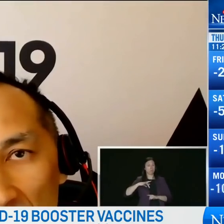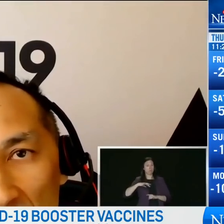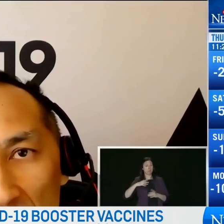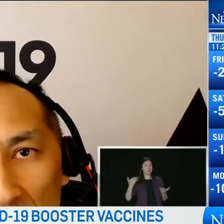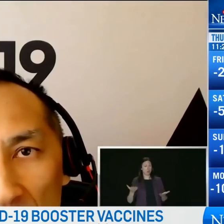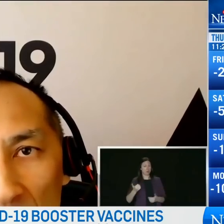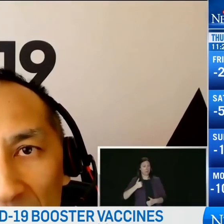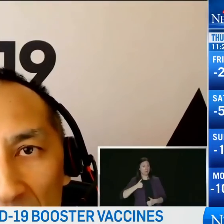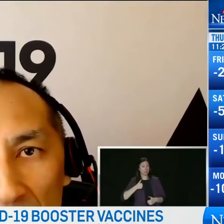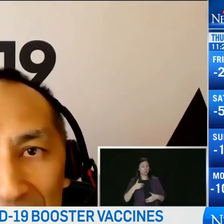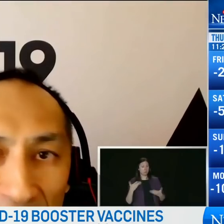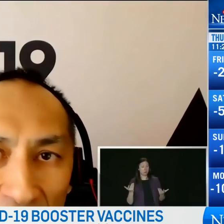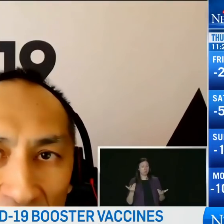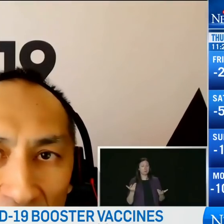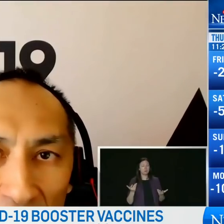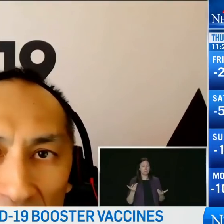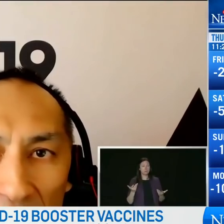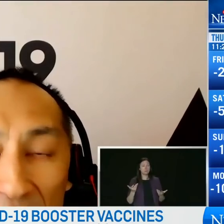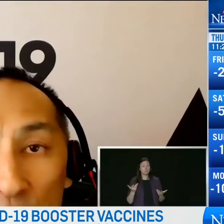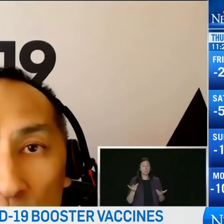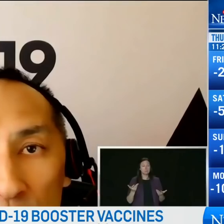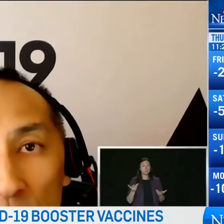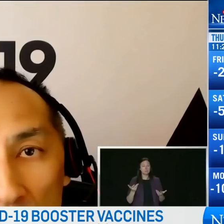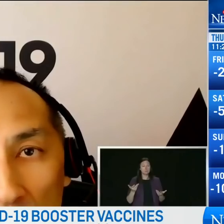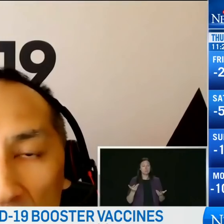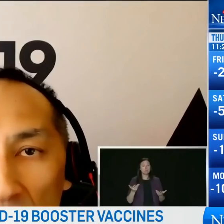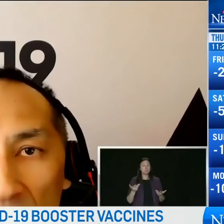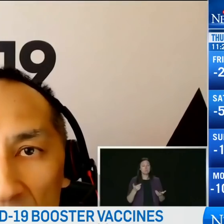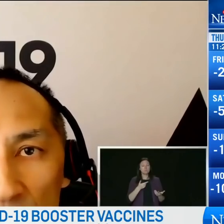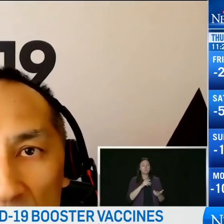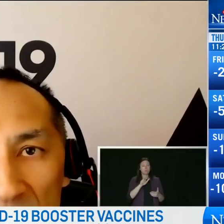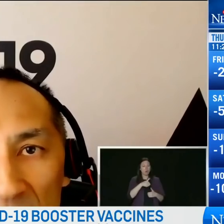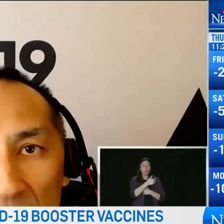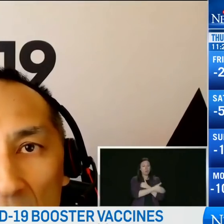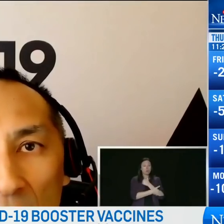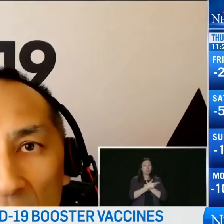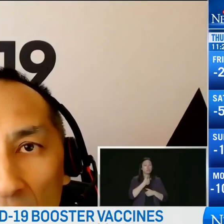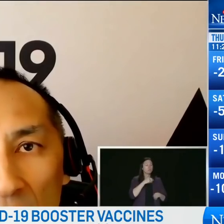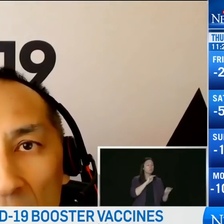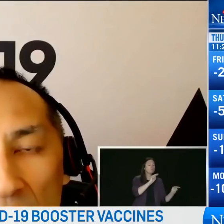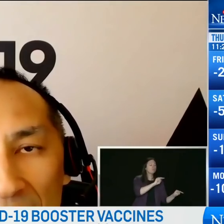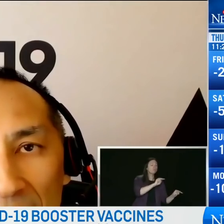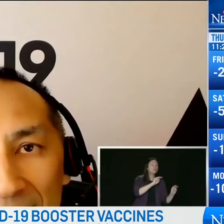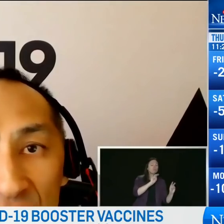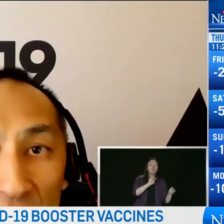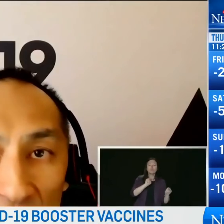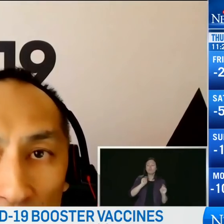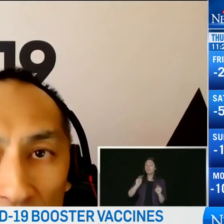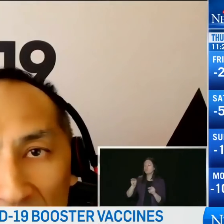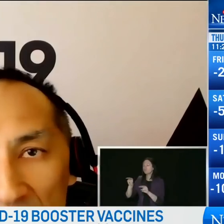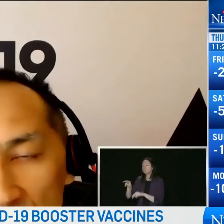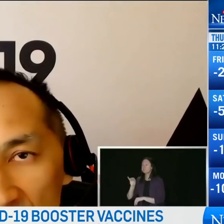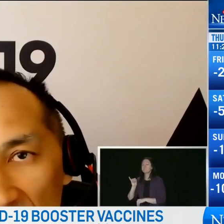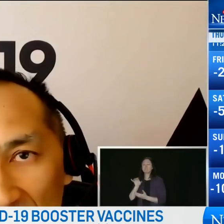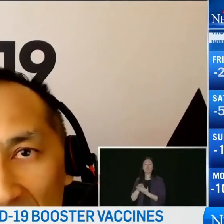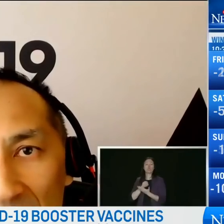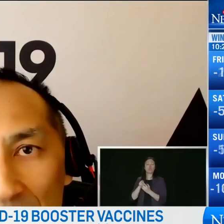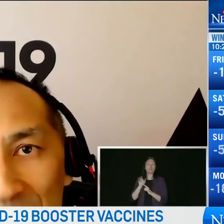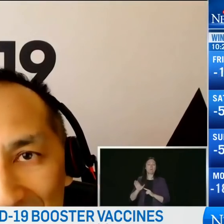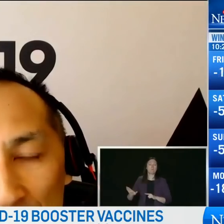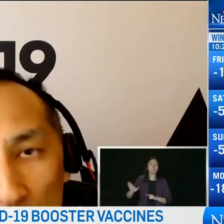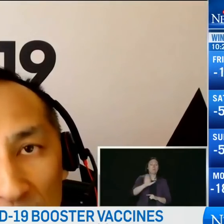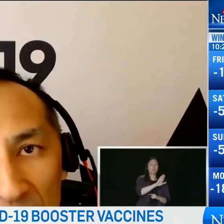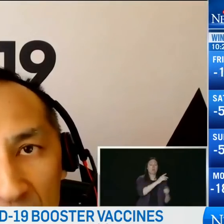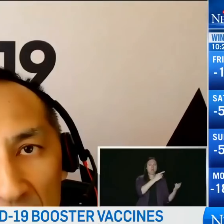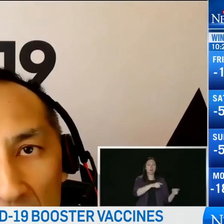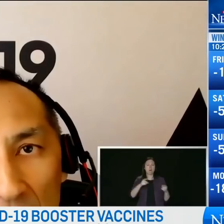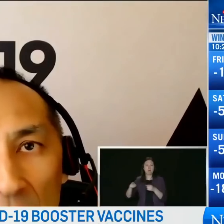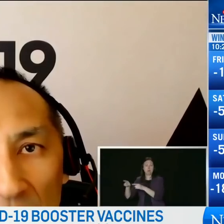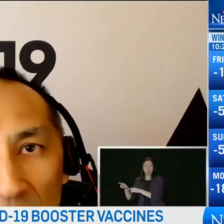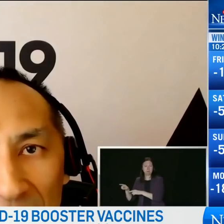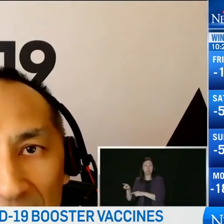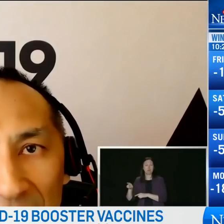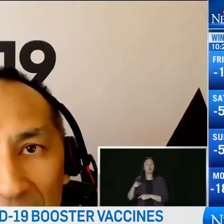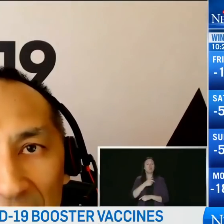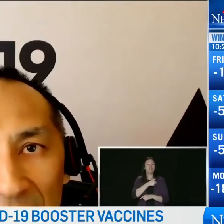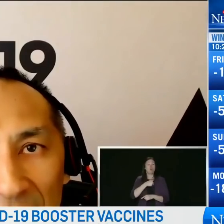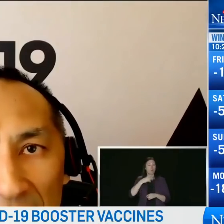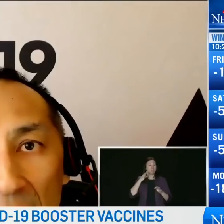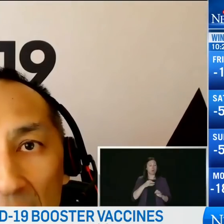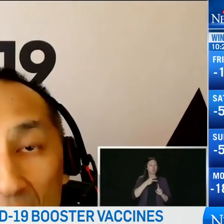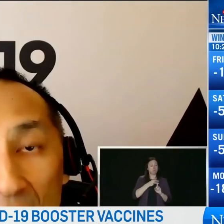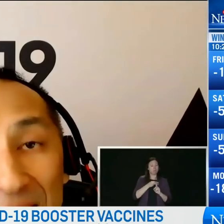THE ADVANTAGE HERE IN CANADA IS